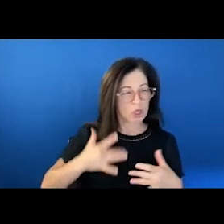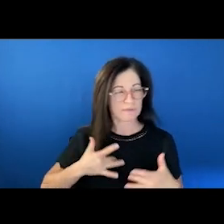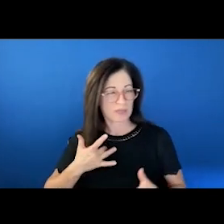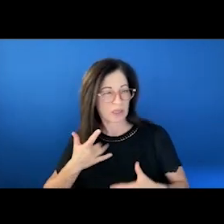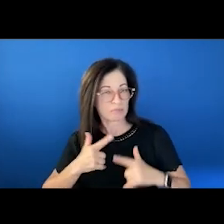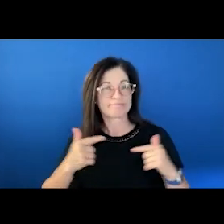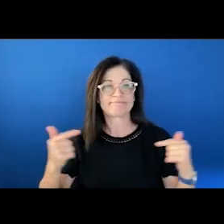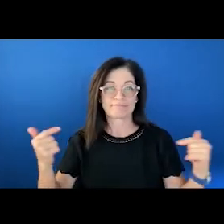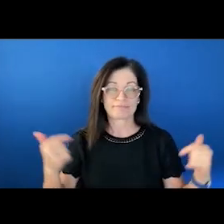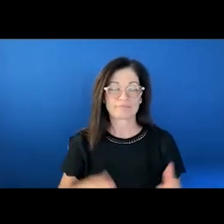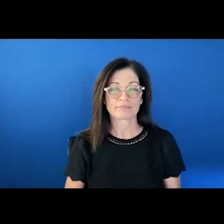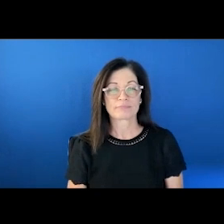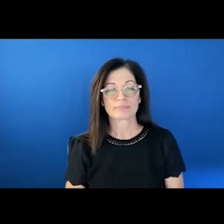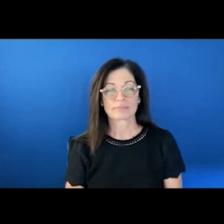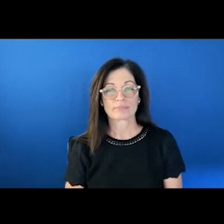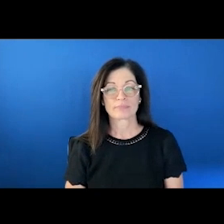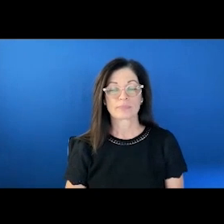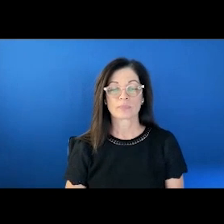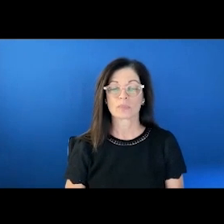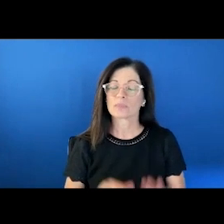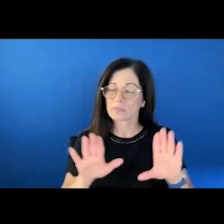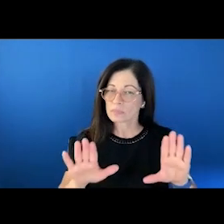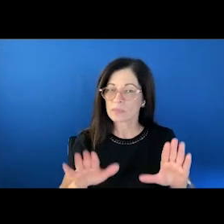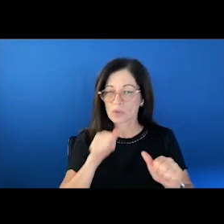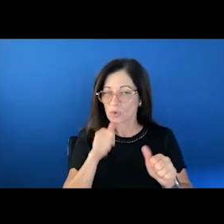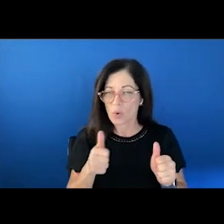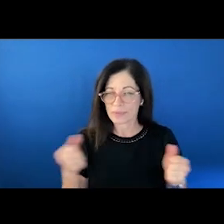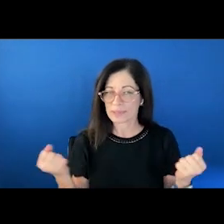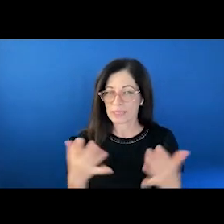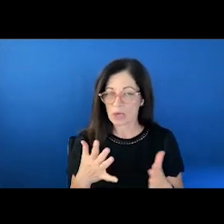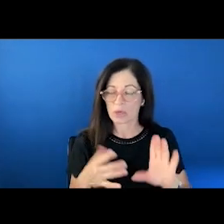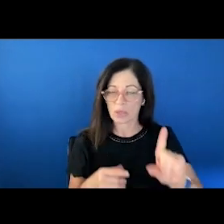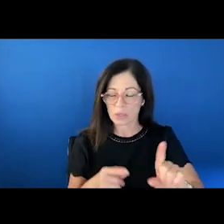Do not let this scare you though! This can be a really exciting endeavor that allows